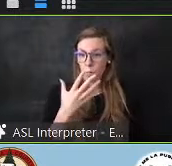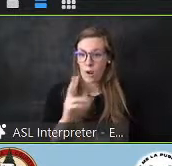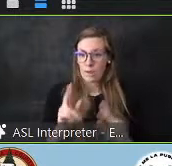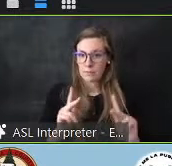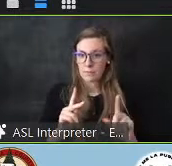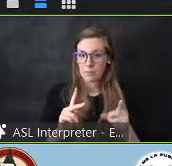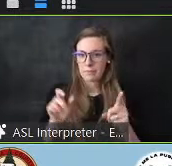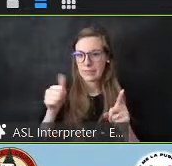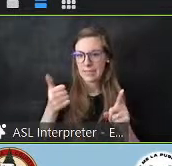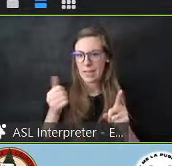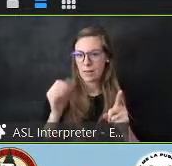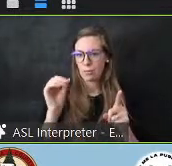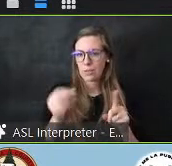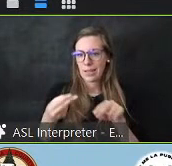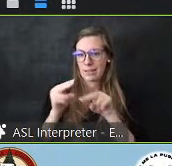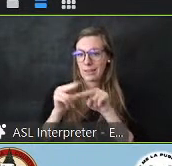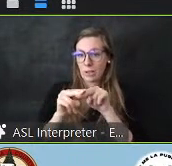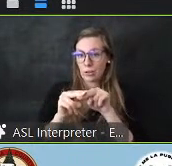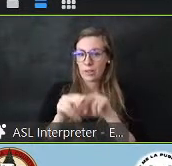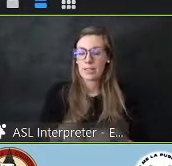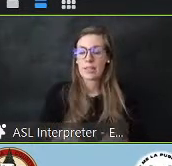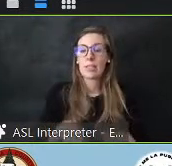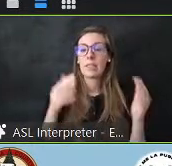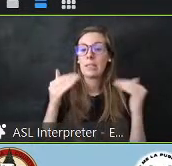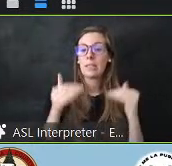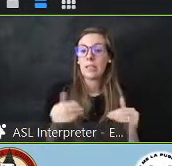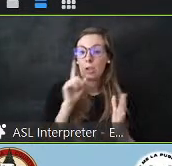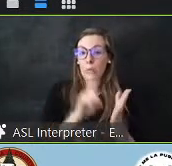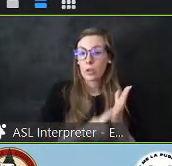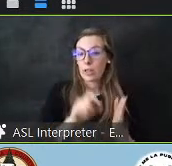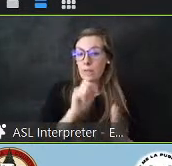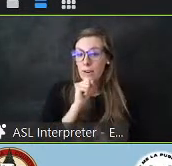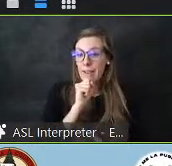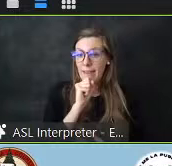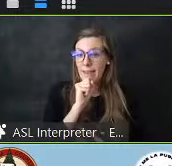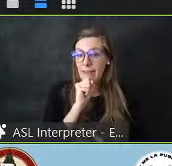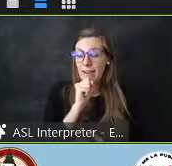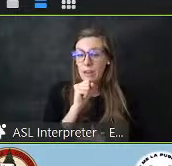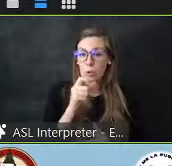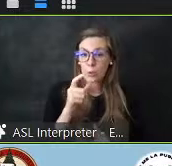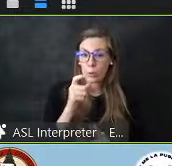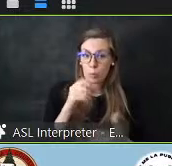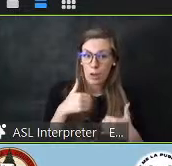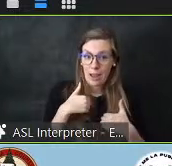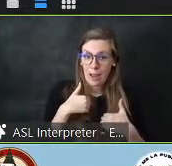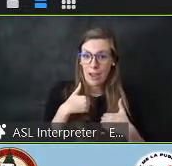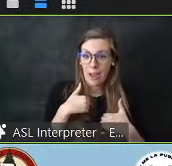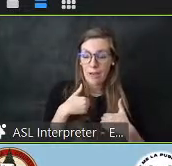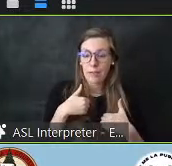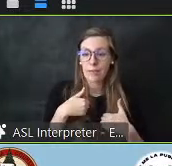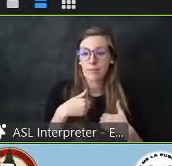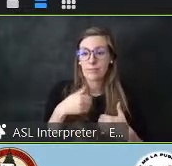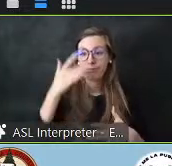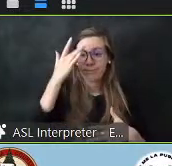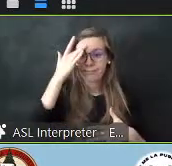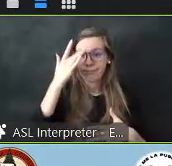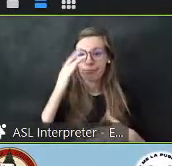And when we look at this by age, the positive increase has gone on all categories,